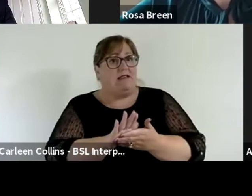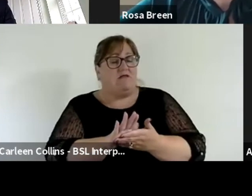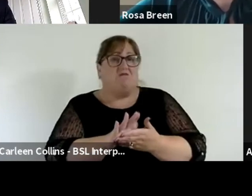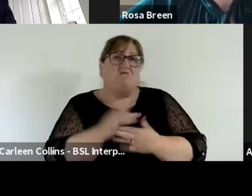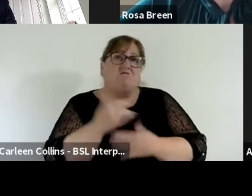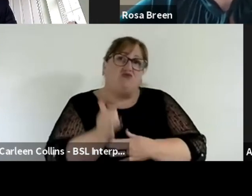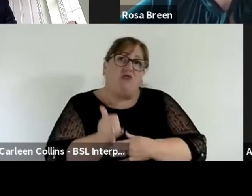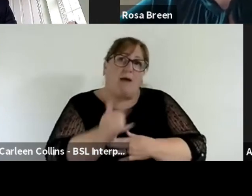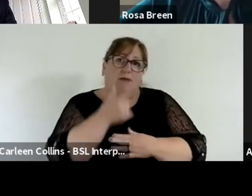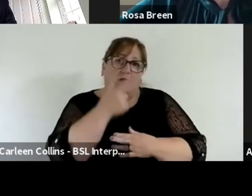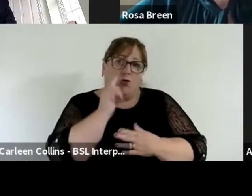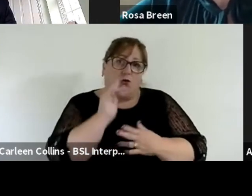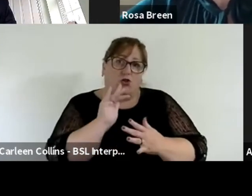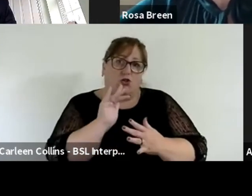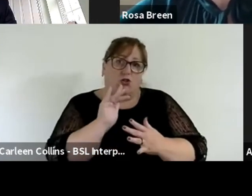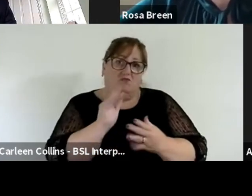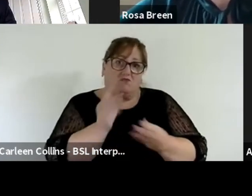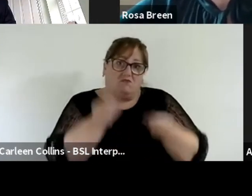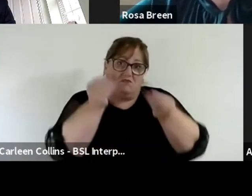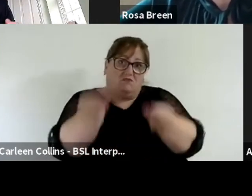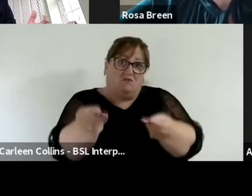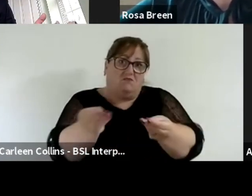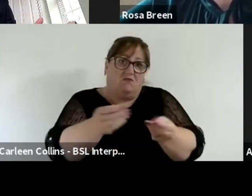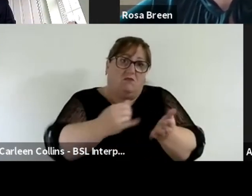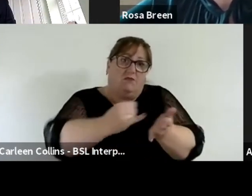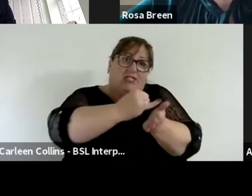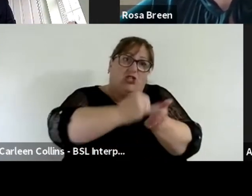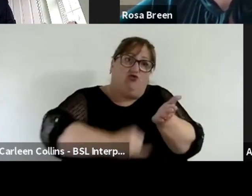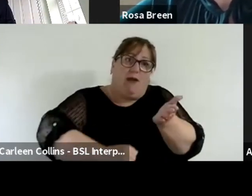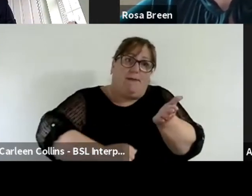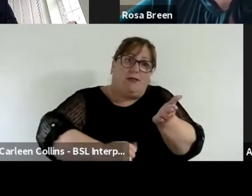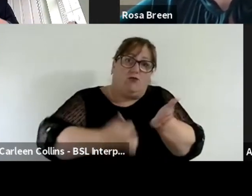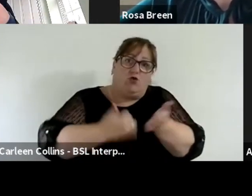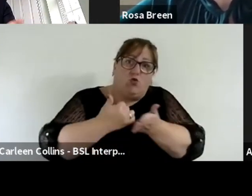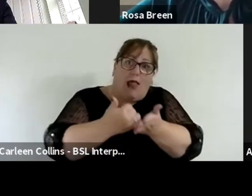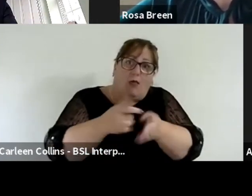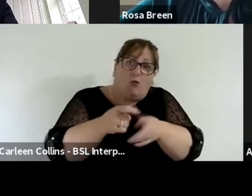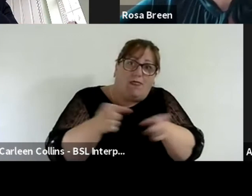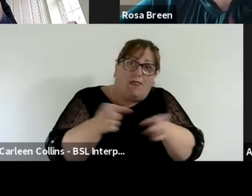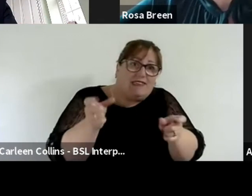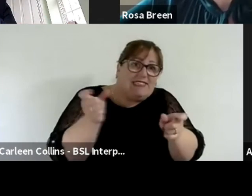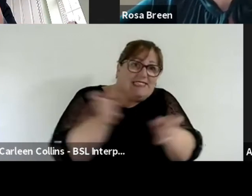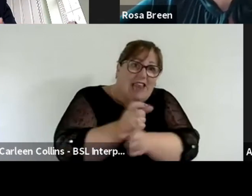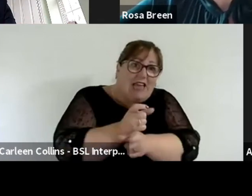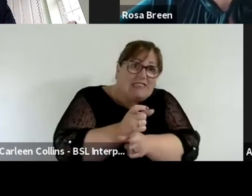We can provide the option of - at the minute it's only video interviews but as we move to a hybrid working